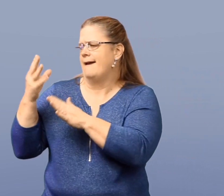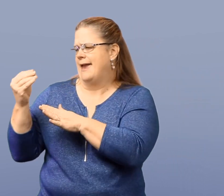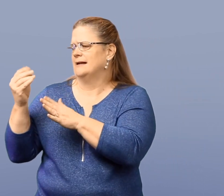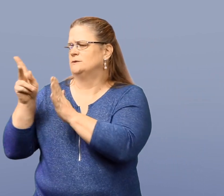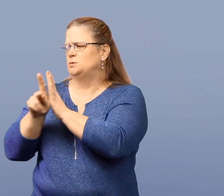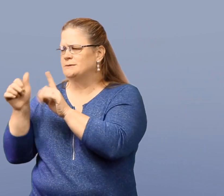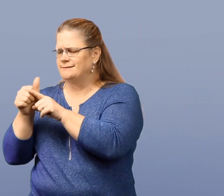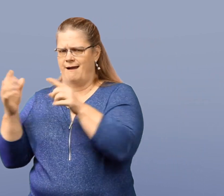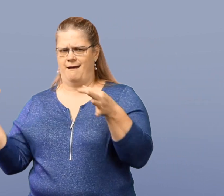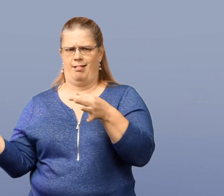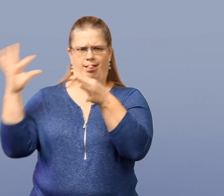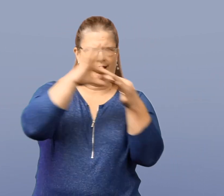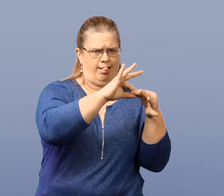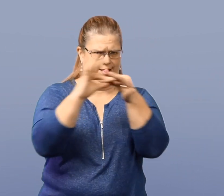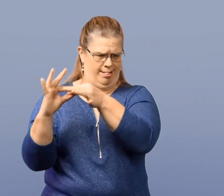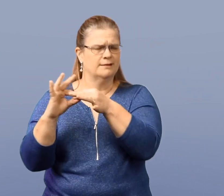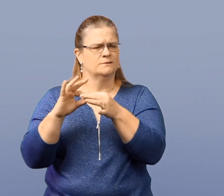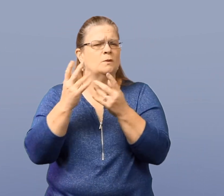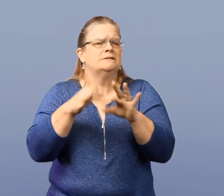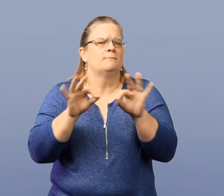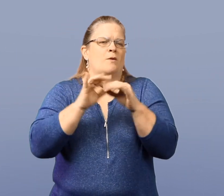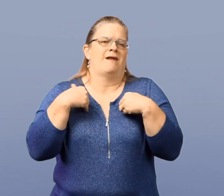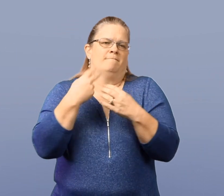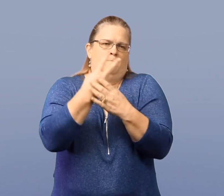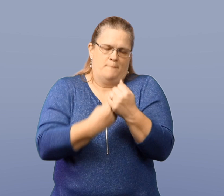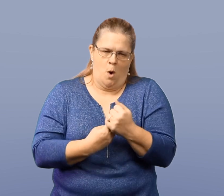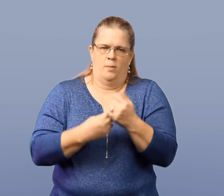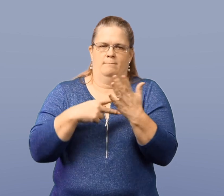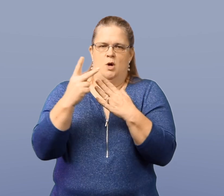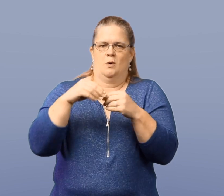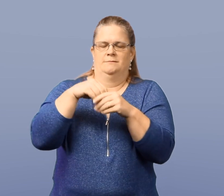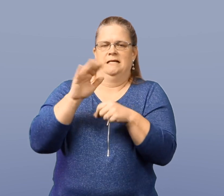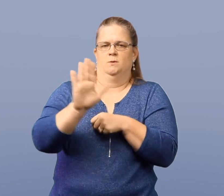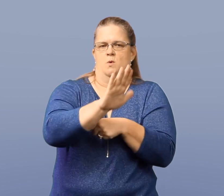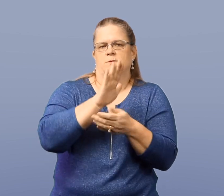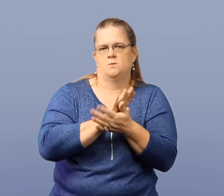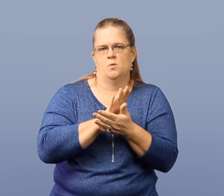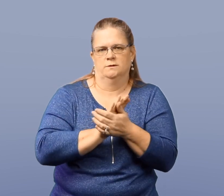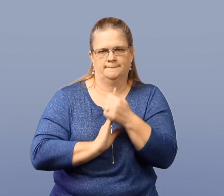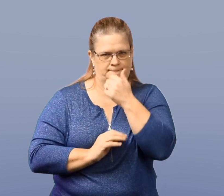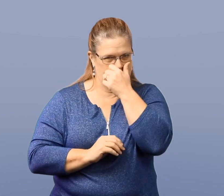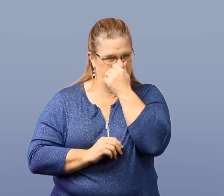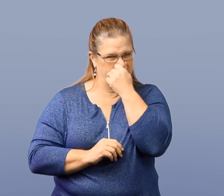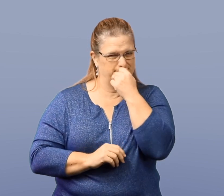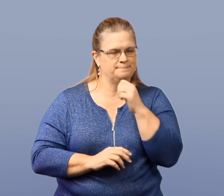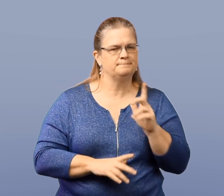as the factors surrounding suicide attempts. Both programs should be available in your school.